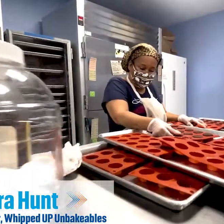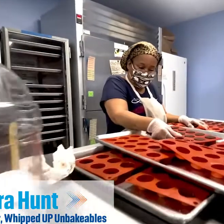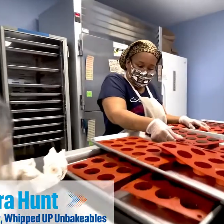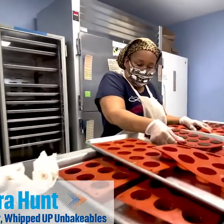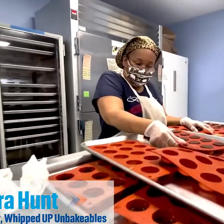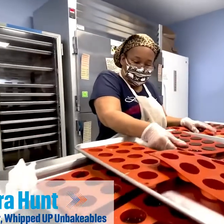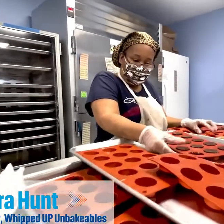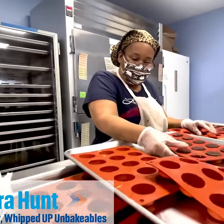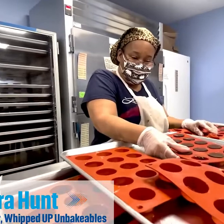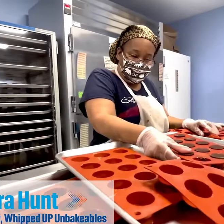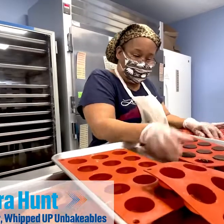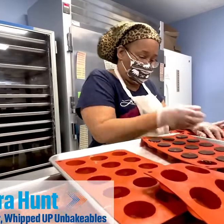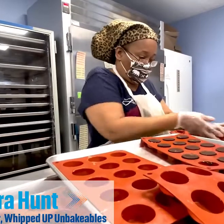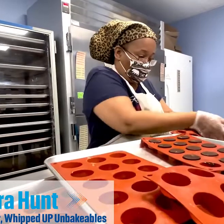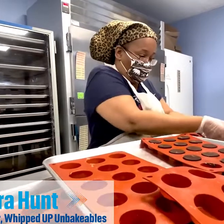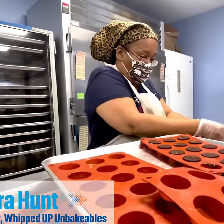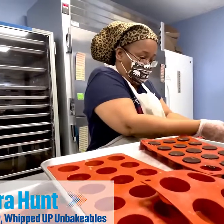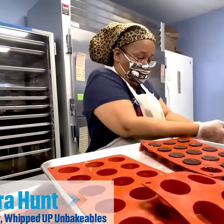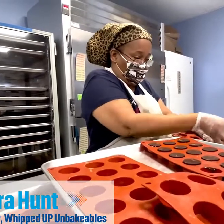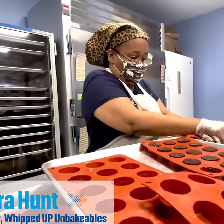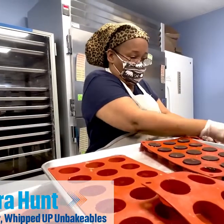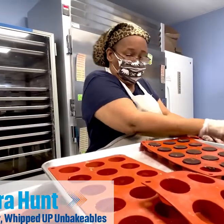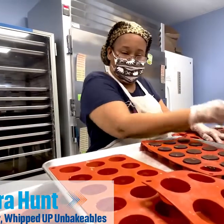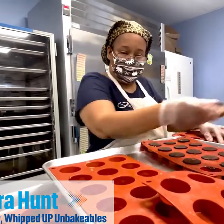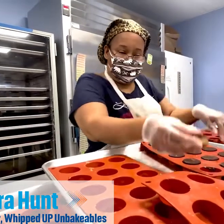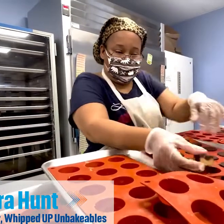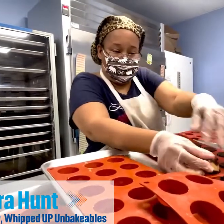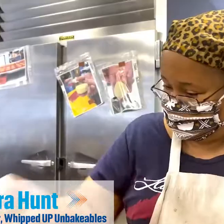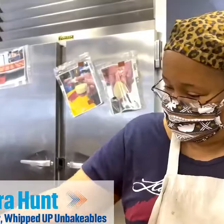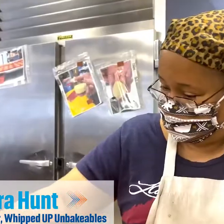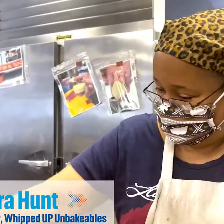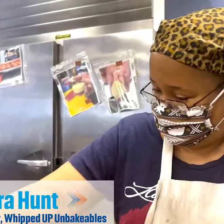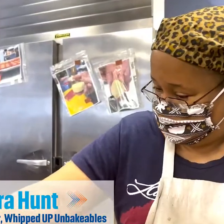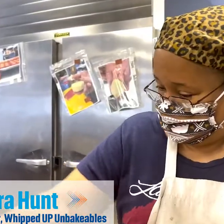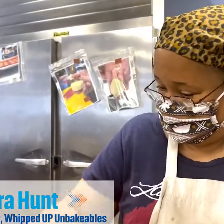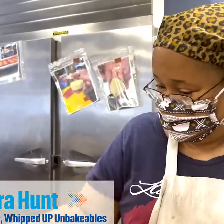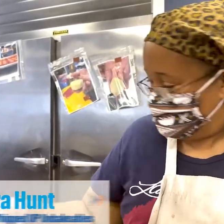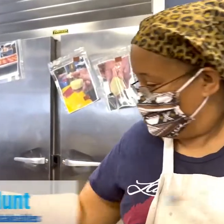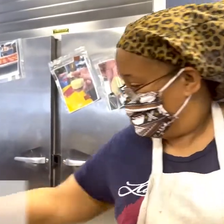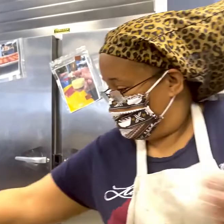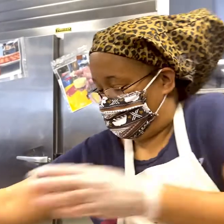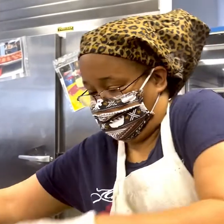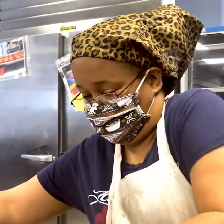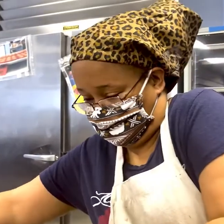My favorite part is making the cookies, I really enjoy that, and i like to eat them all. And I love chocolate.